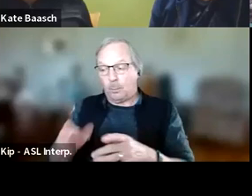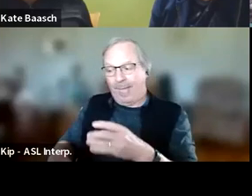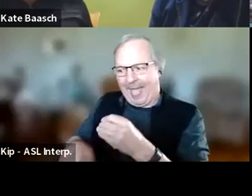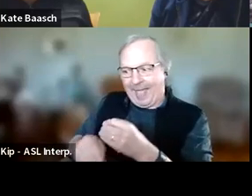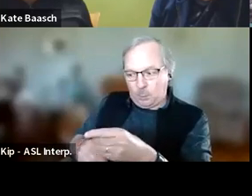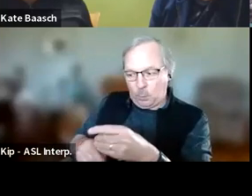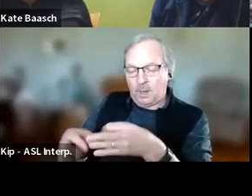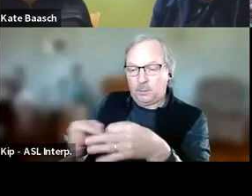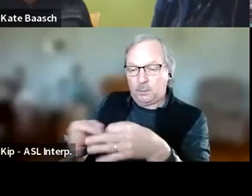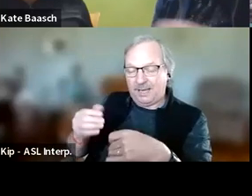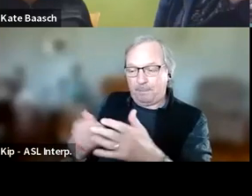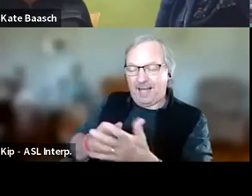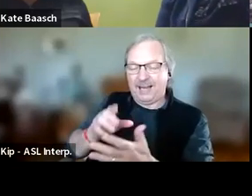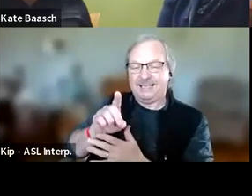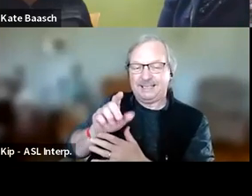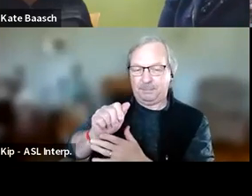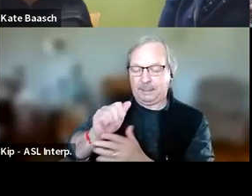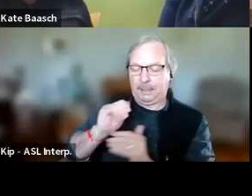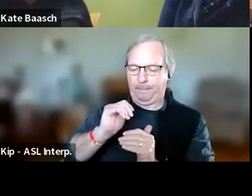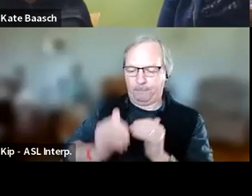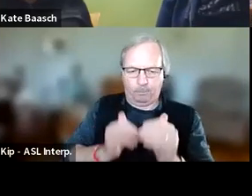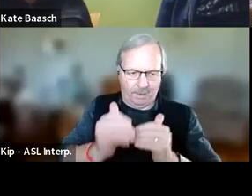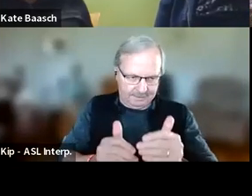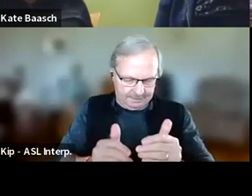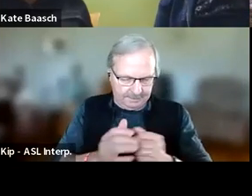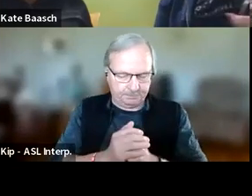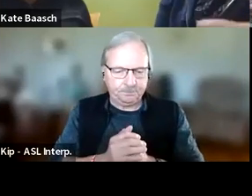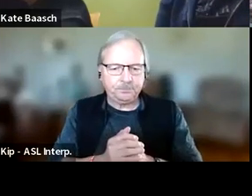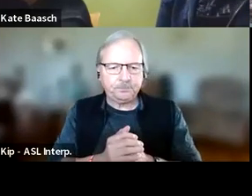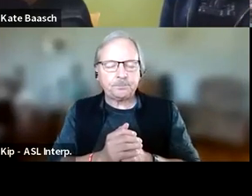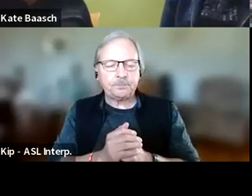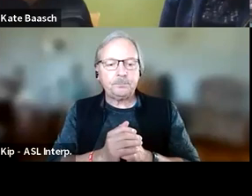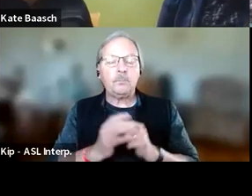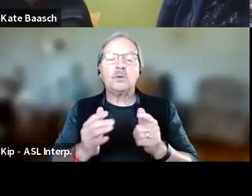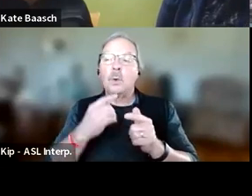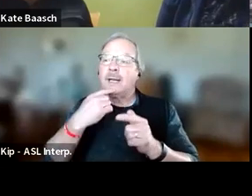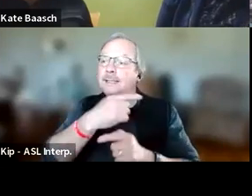about the disability process, but what I instill in my folks in the office,